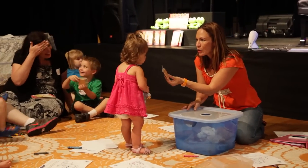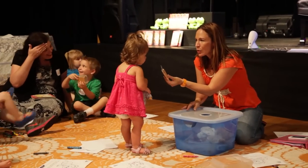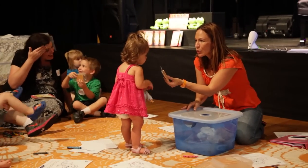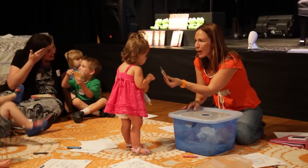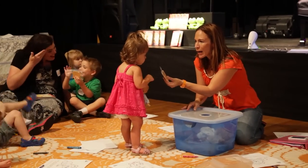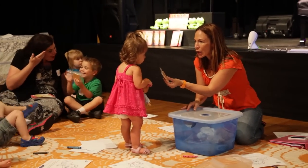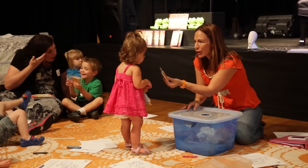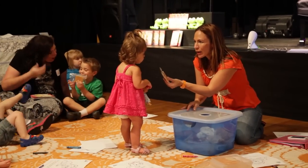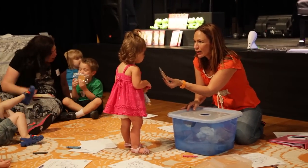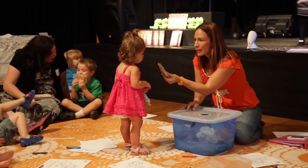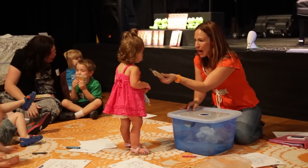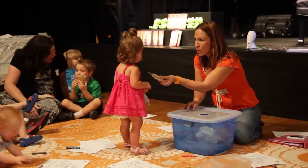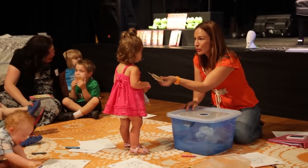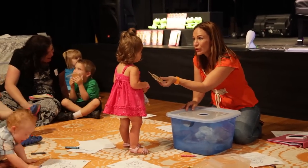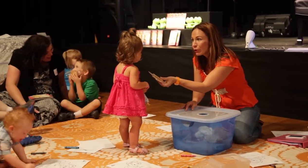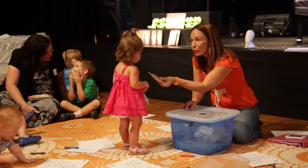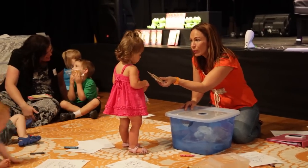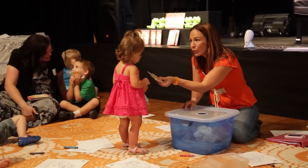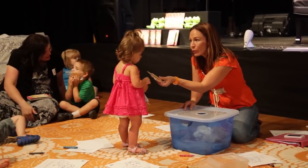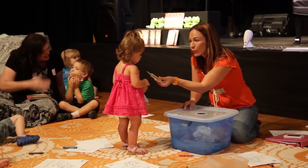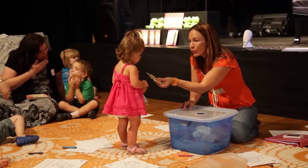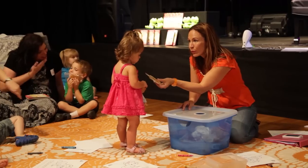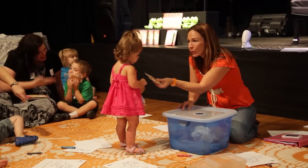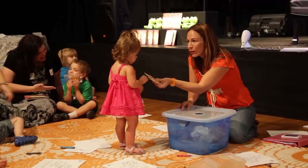Cracker. That one's for you. Say thank you.